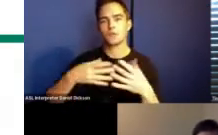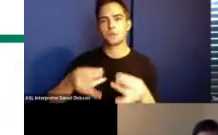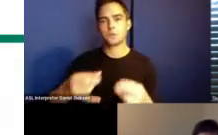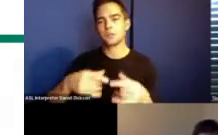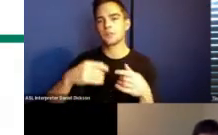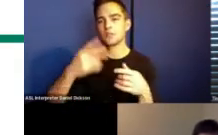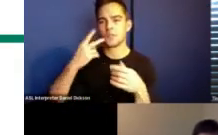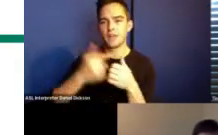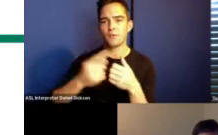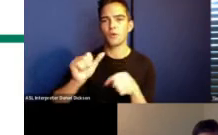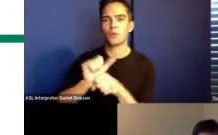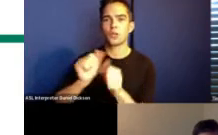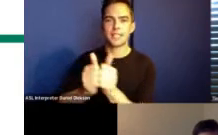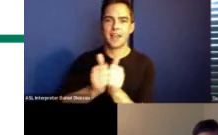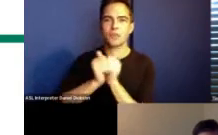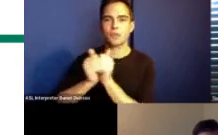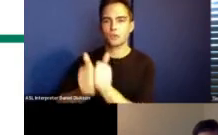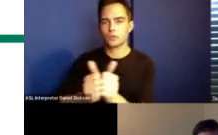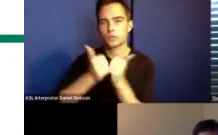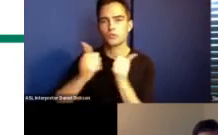work together to try to become